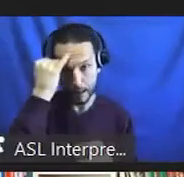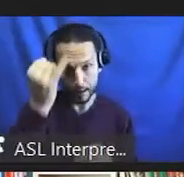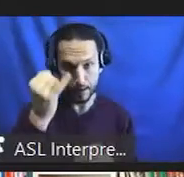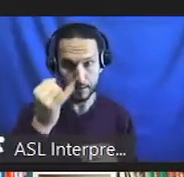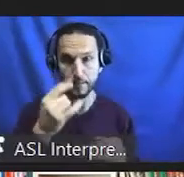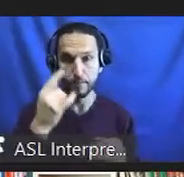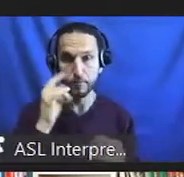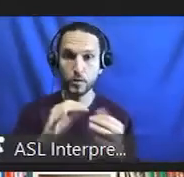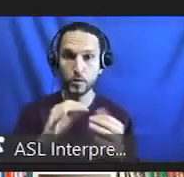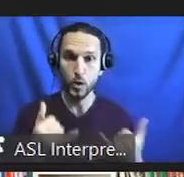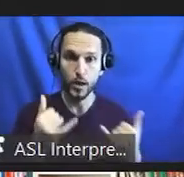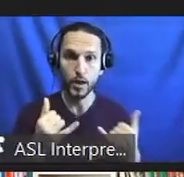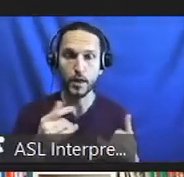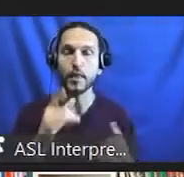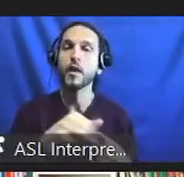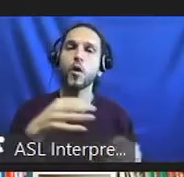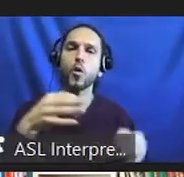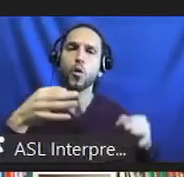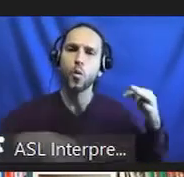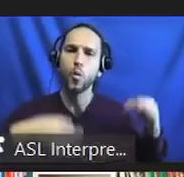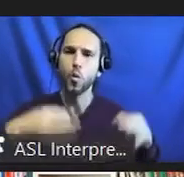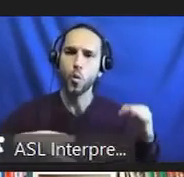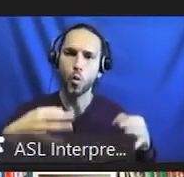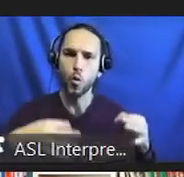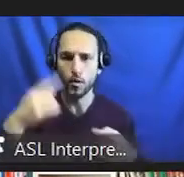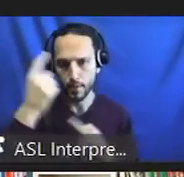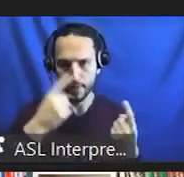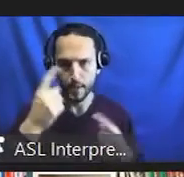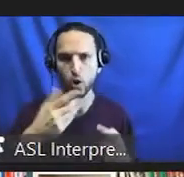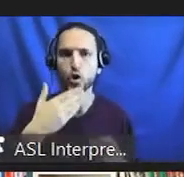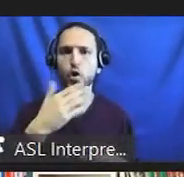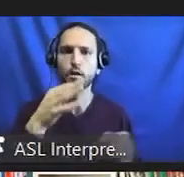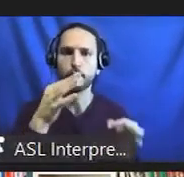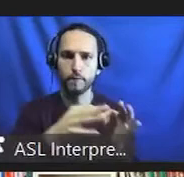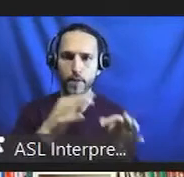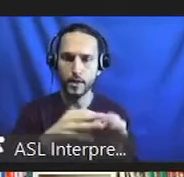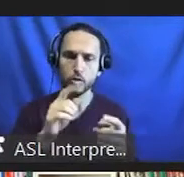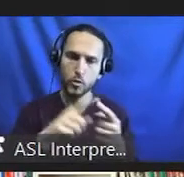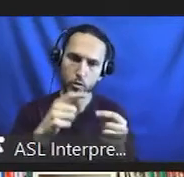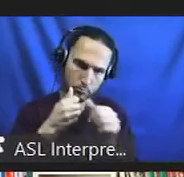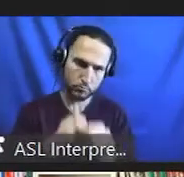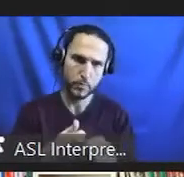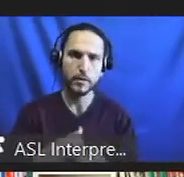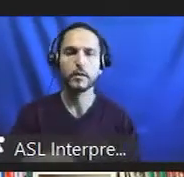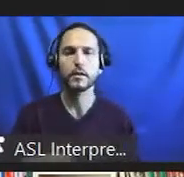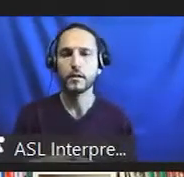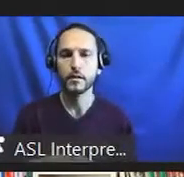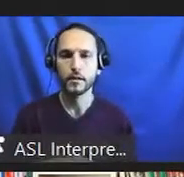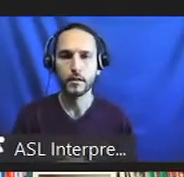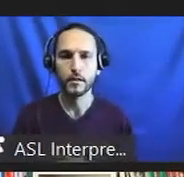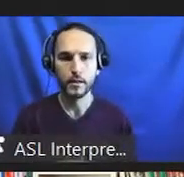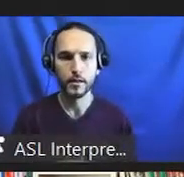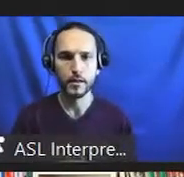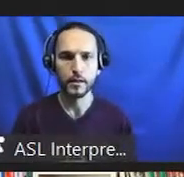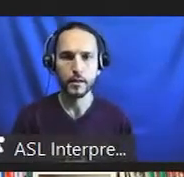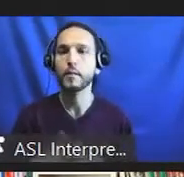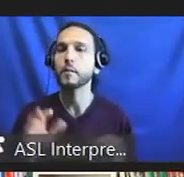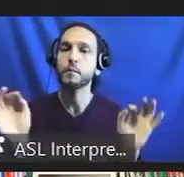The courts take into consideration good-faith efforts to comply. In other words, it matters if you're